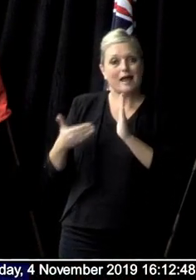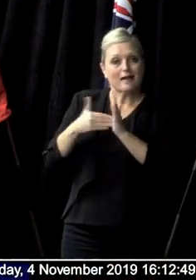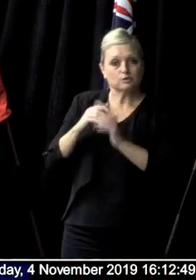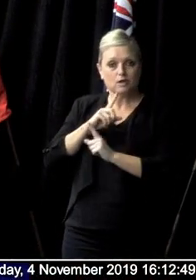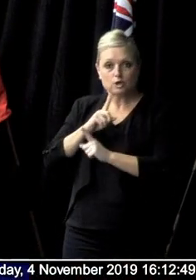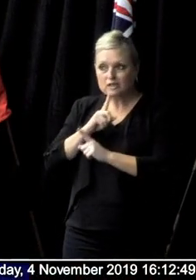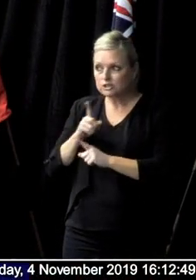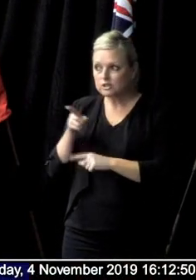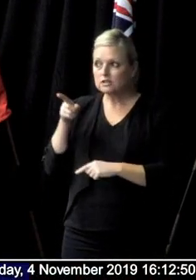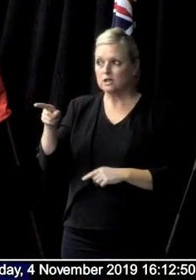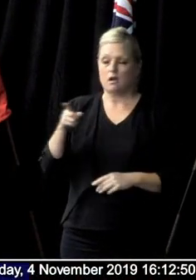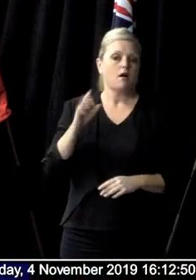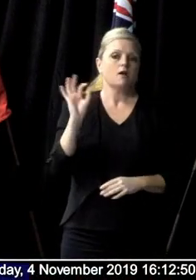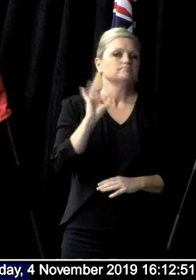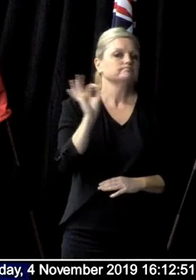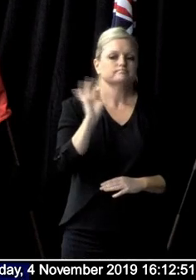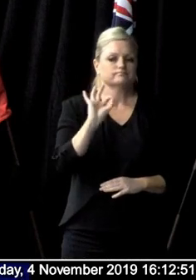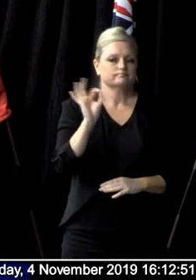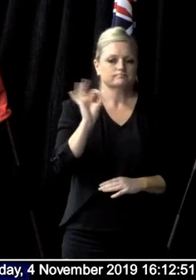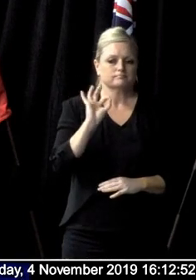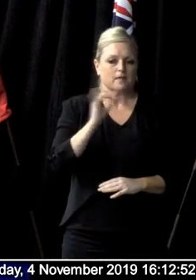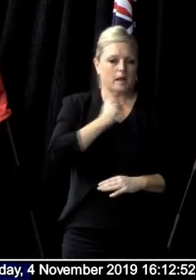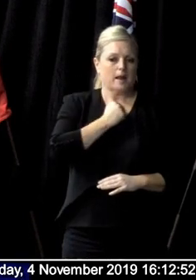No, in my view the non-publication order this morning would